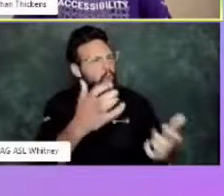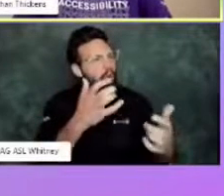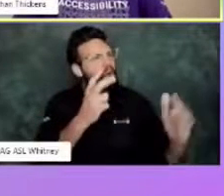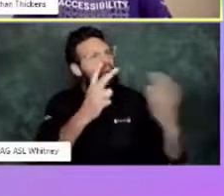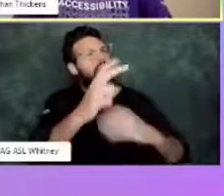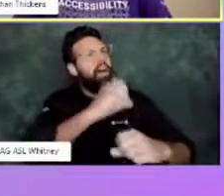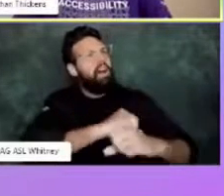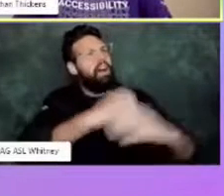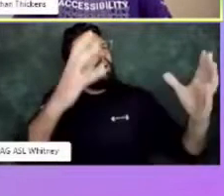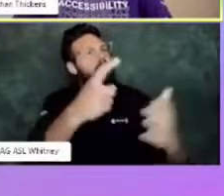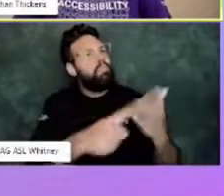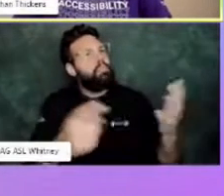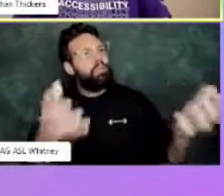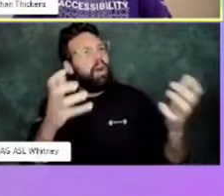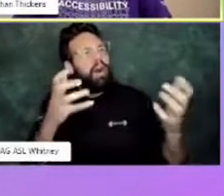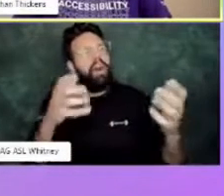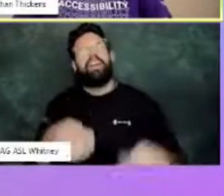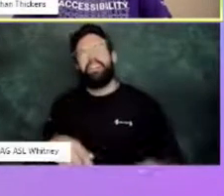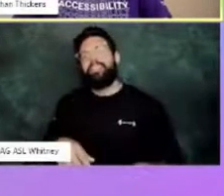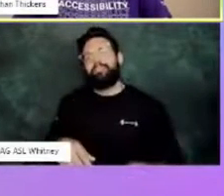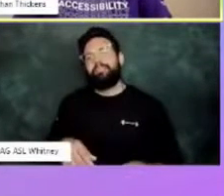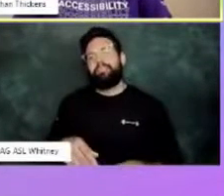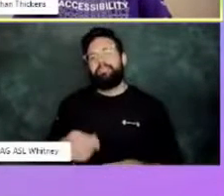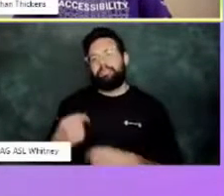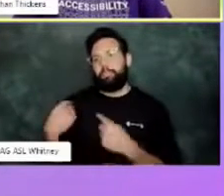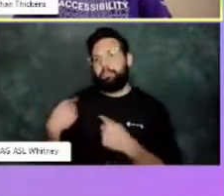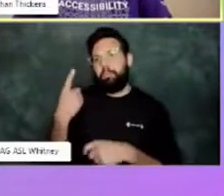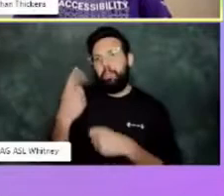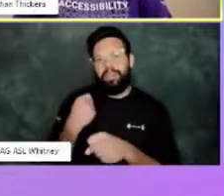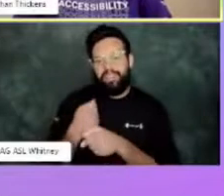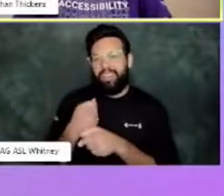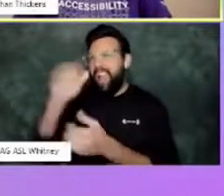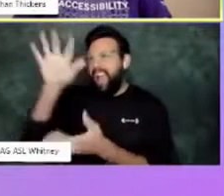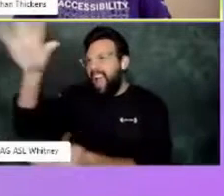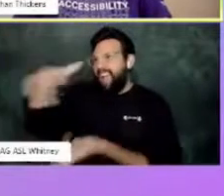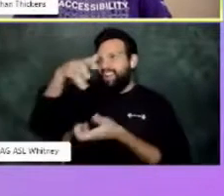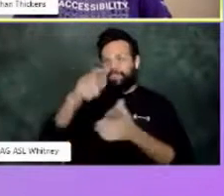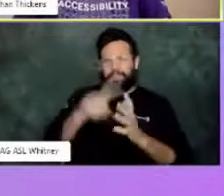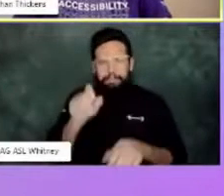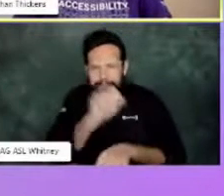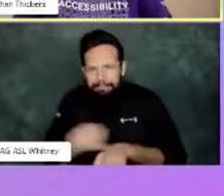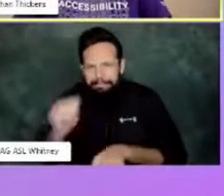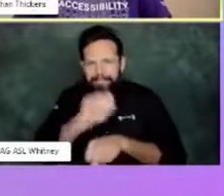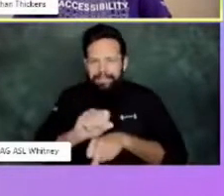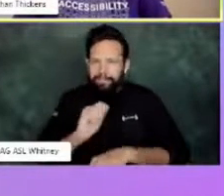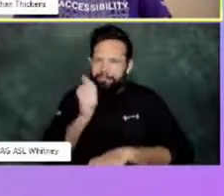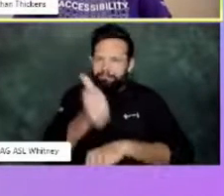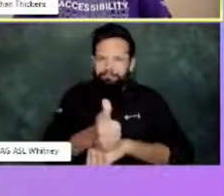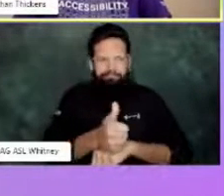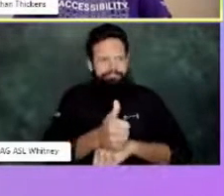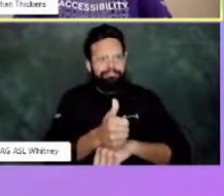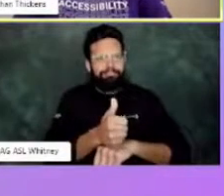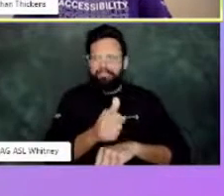About a year ago, we started working on the concept to make those dreams come true. Today, I'm incredibly excited to show you what we've come up with.